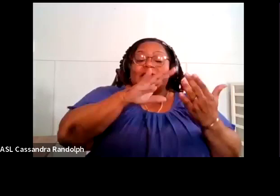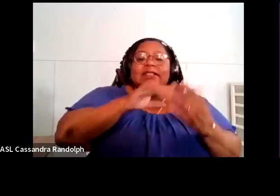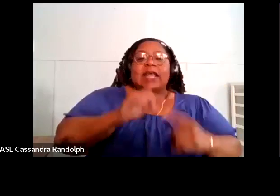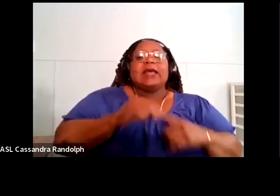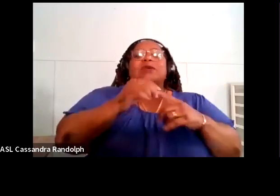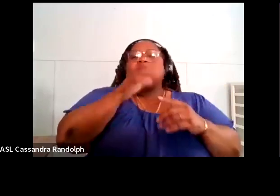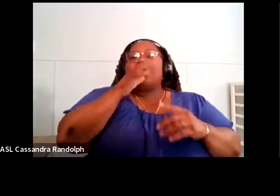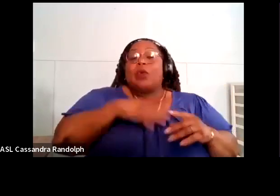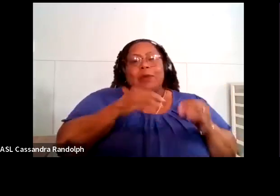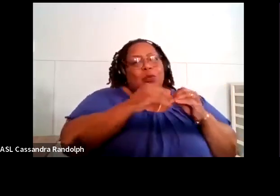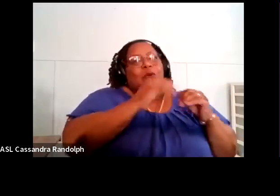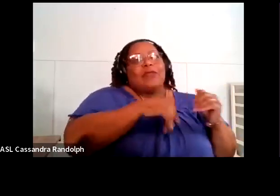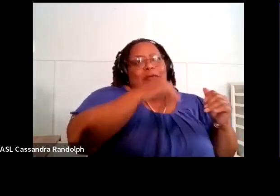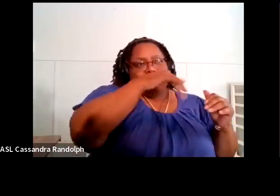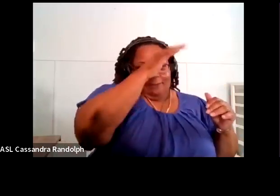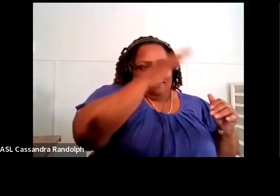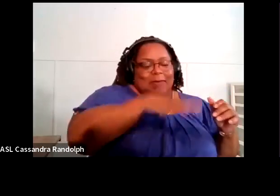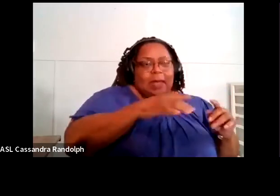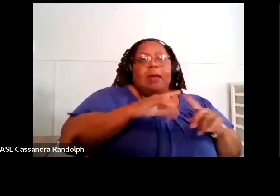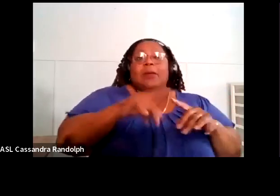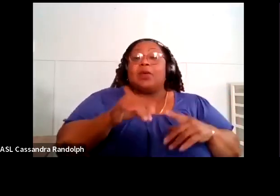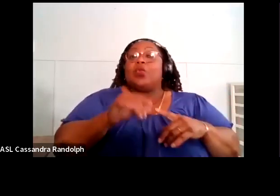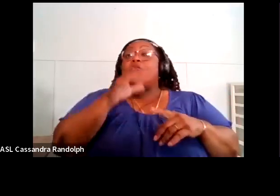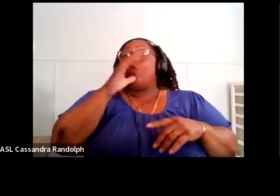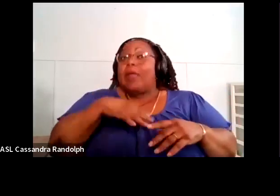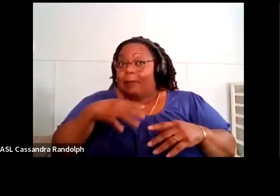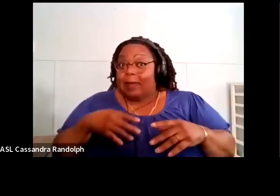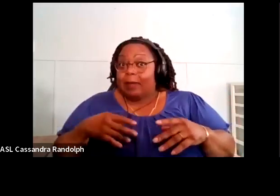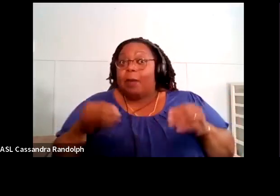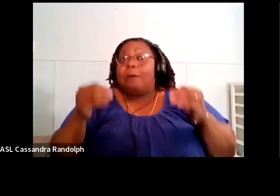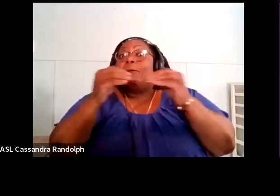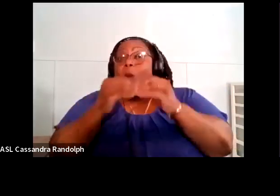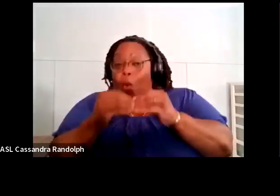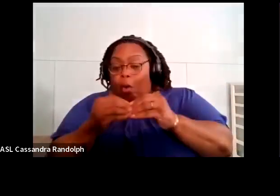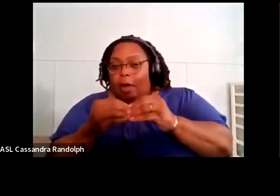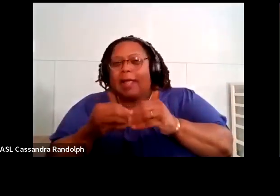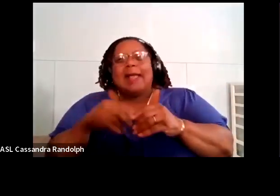It sounds silly if you haven't had these conversations but this is an issue that we've